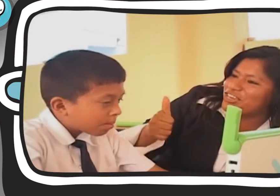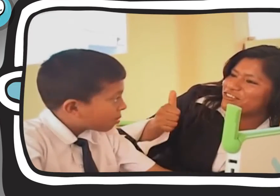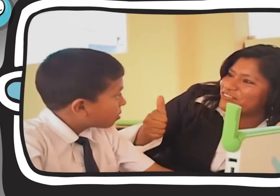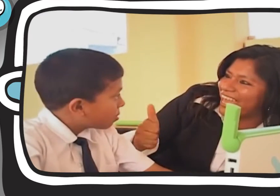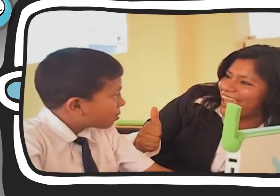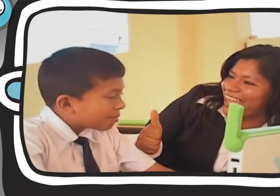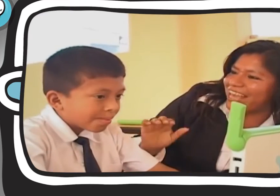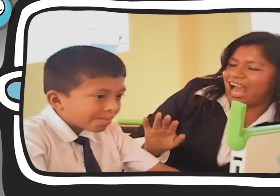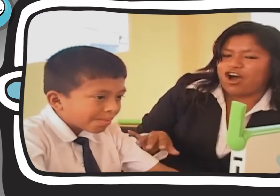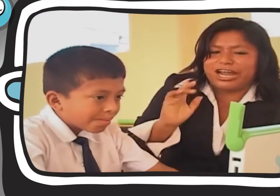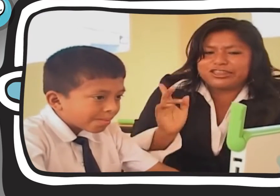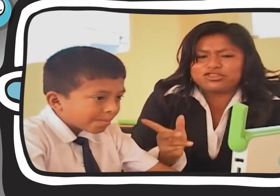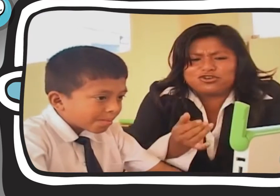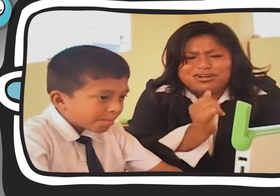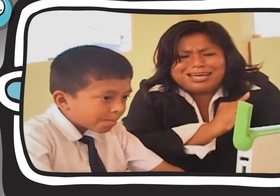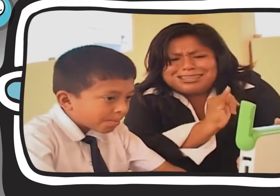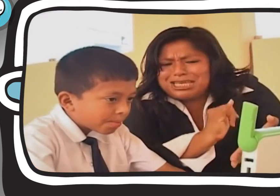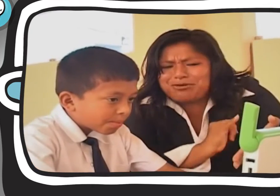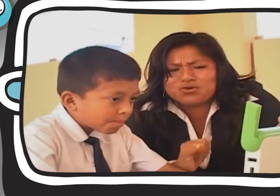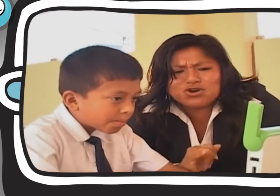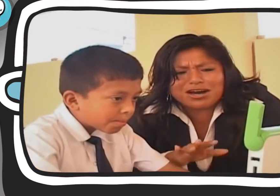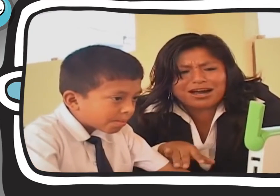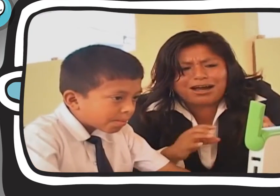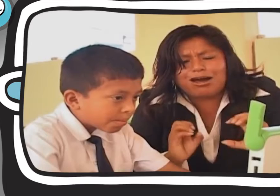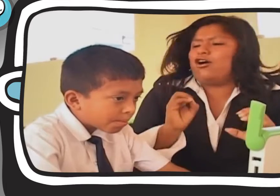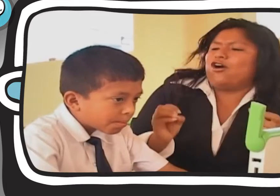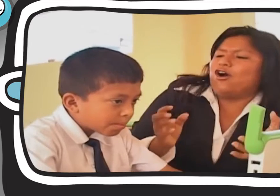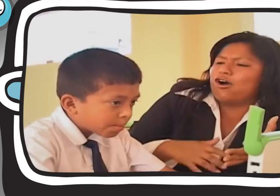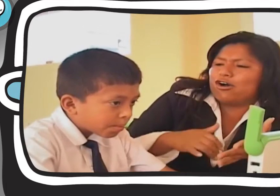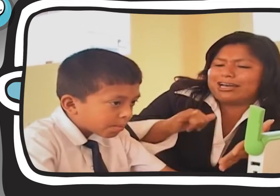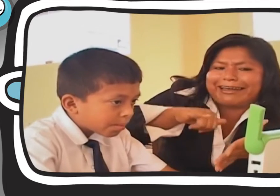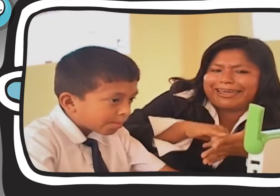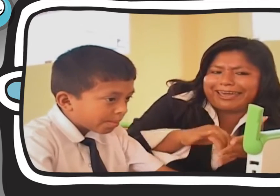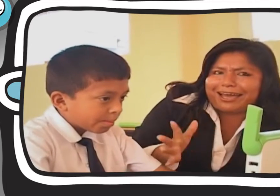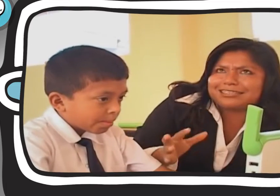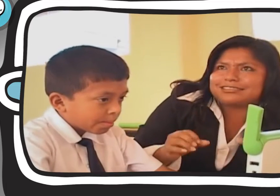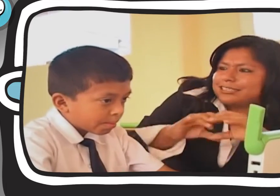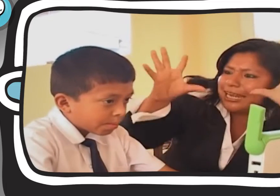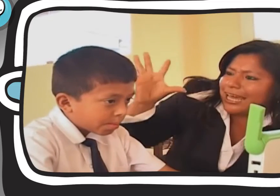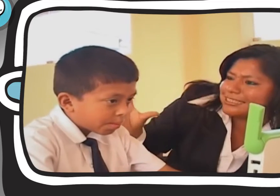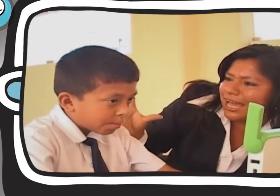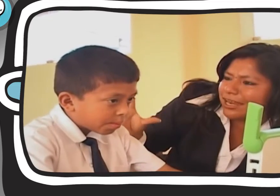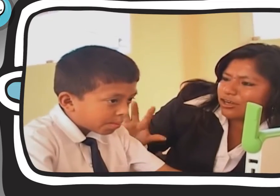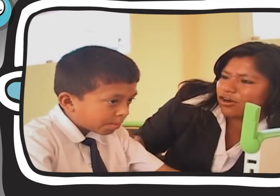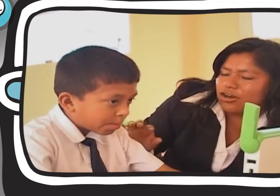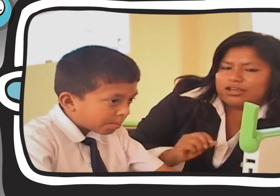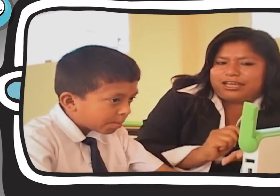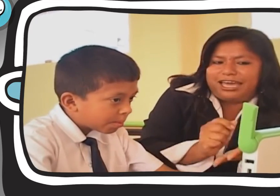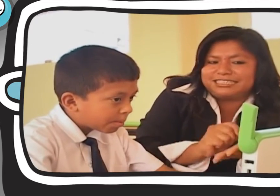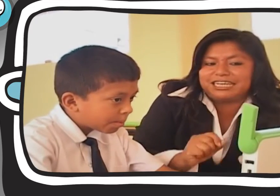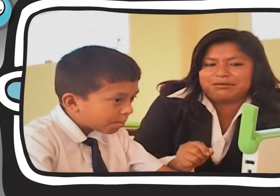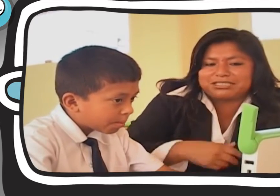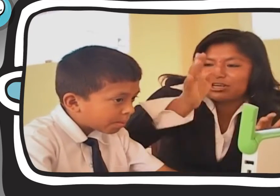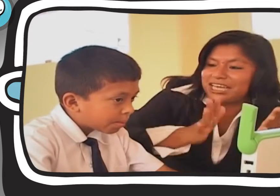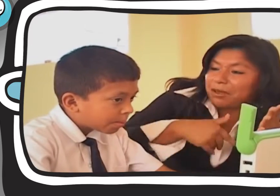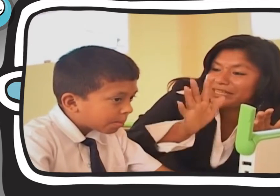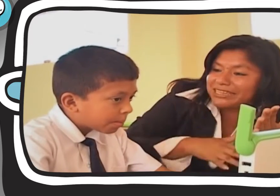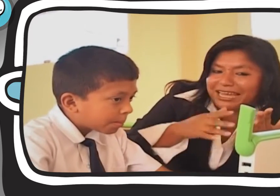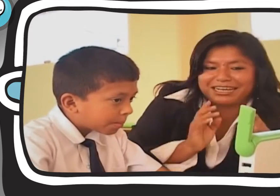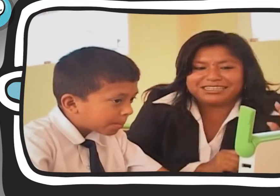Very good, now Draw or create something Write or do you want to paint?